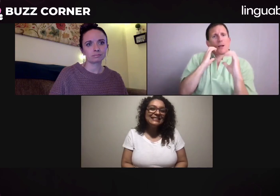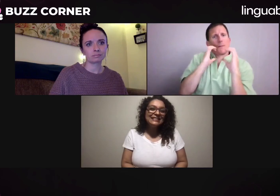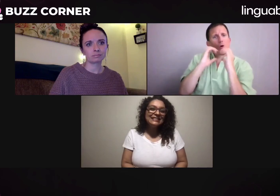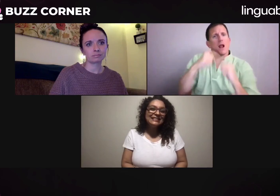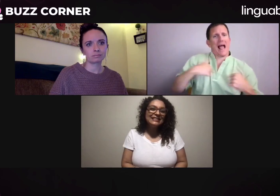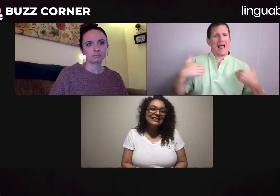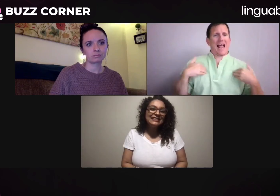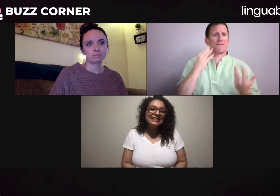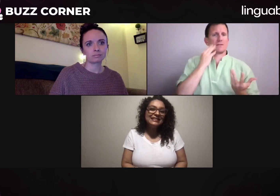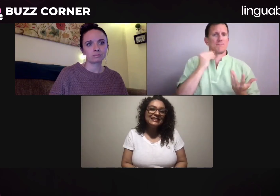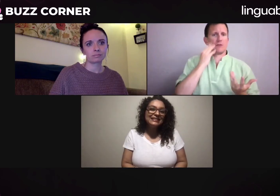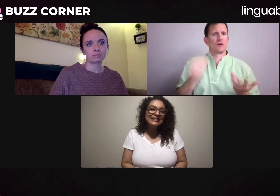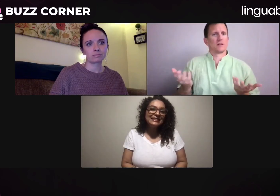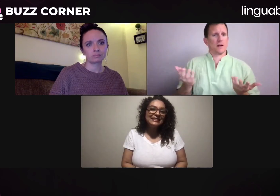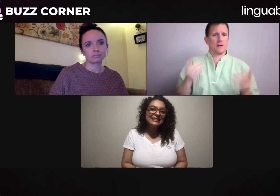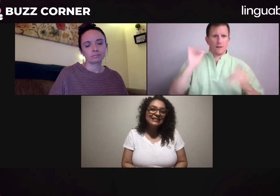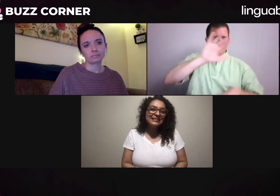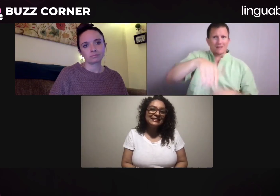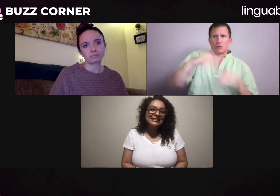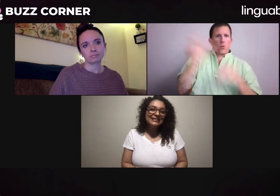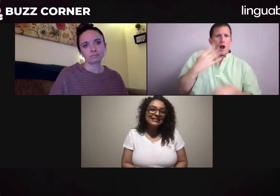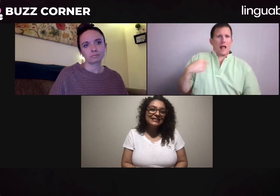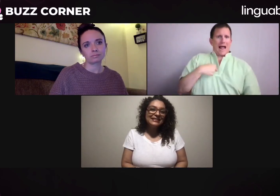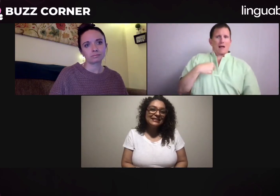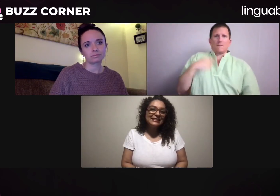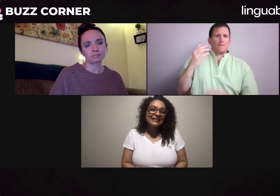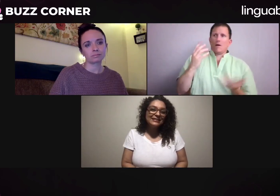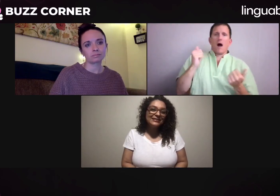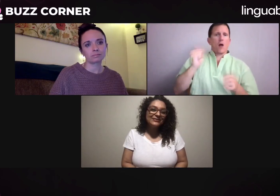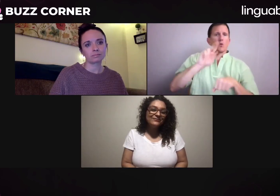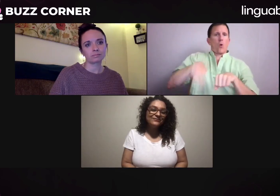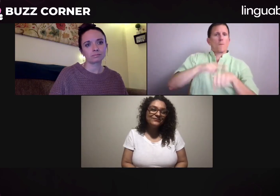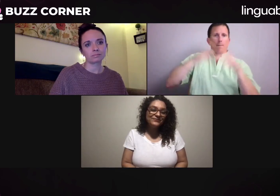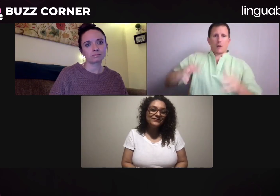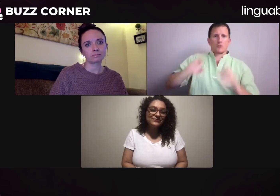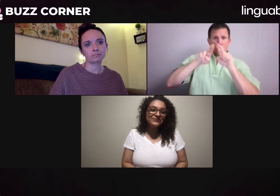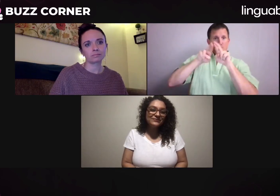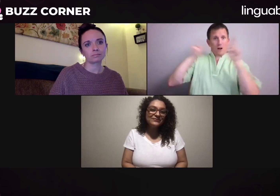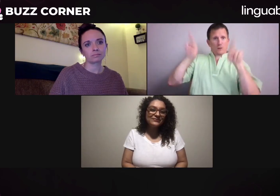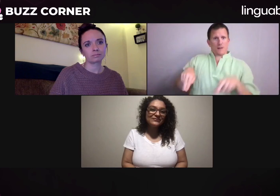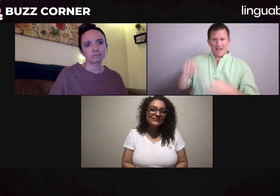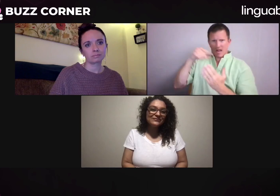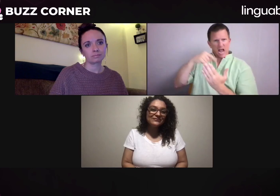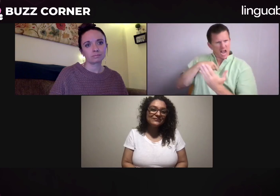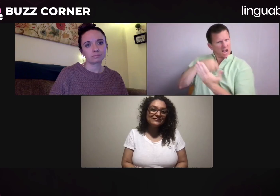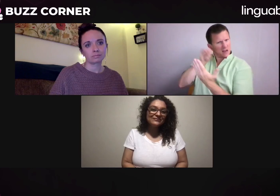I have experience and that is what, you know, a normal person has a resume.